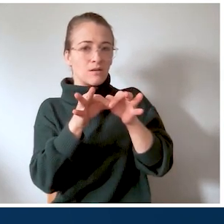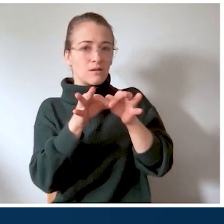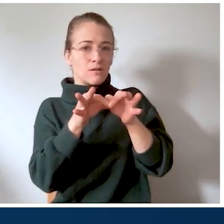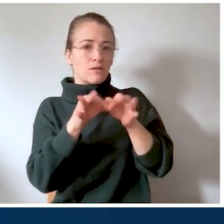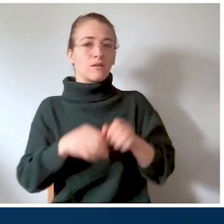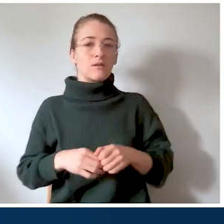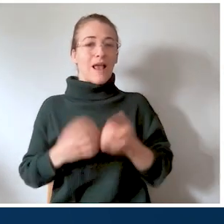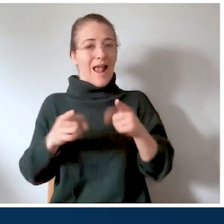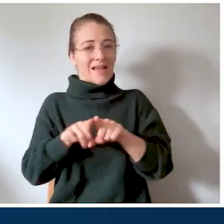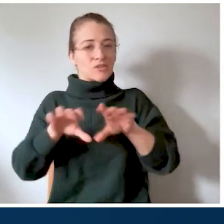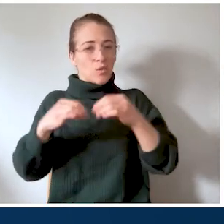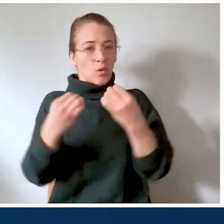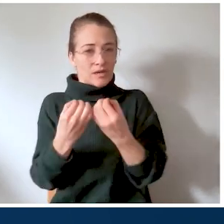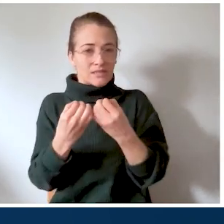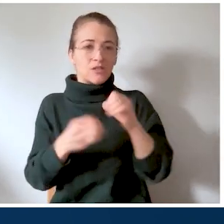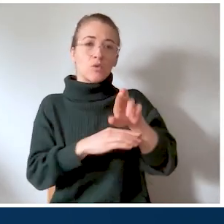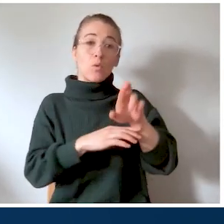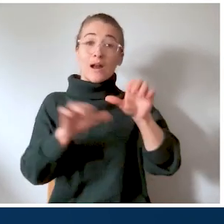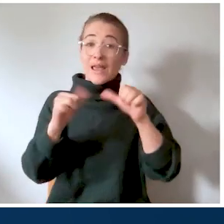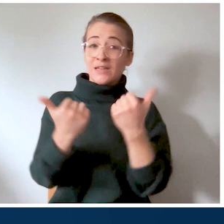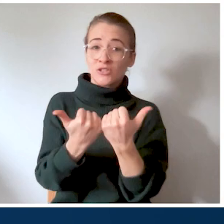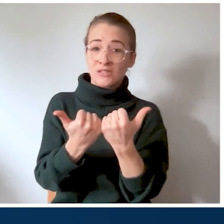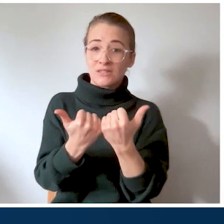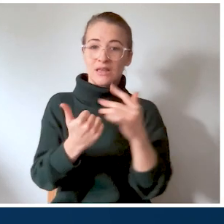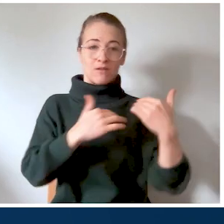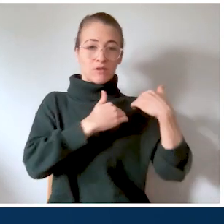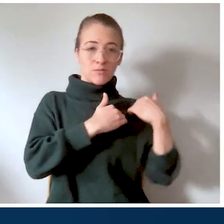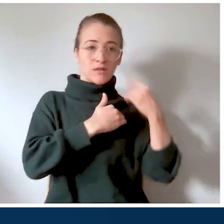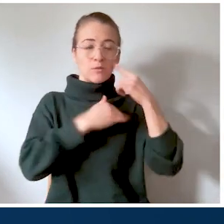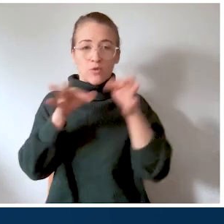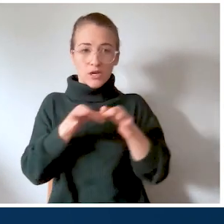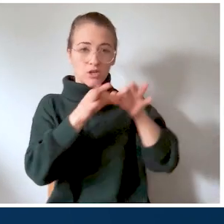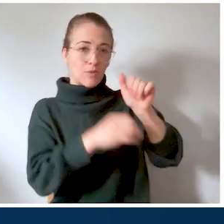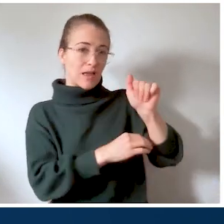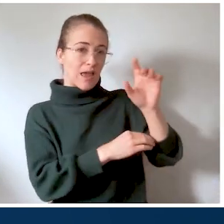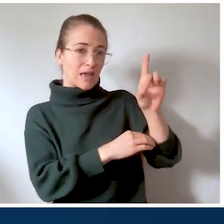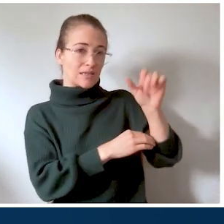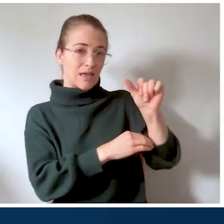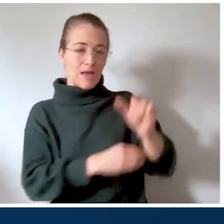as this organization or this agency that is responsible for interpreting the ADA.